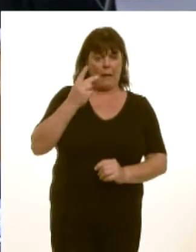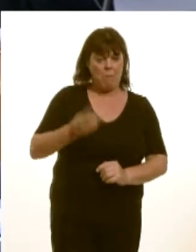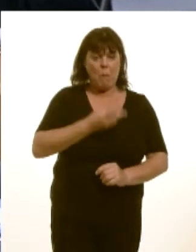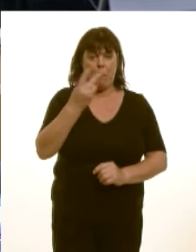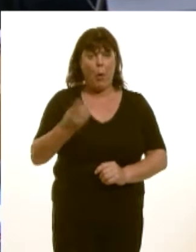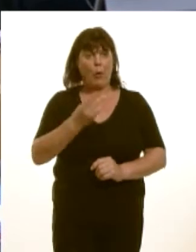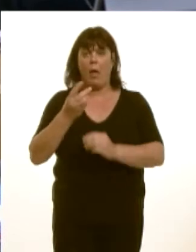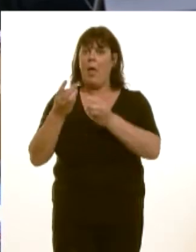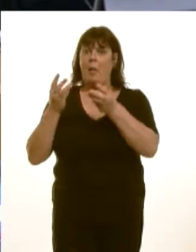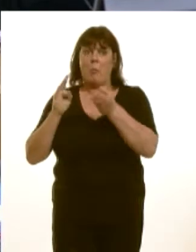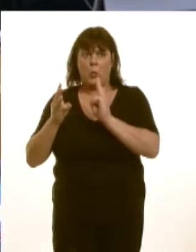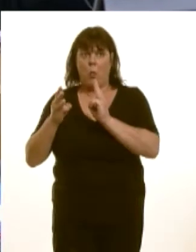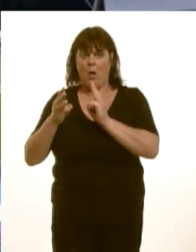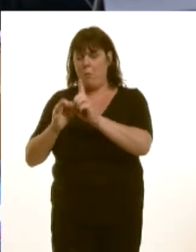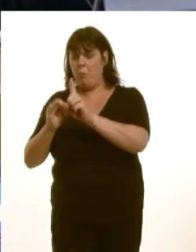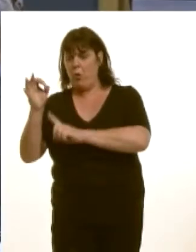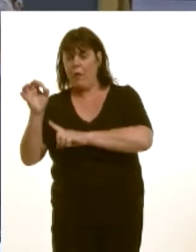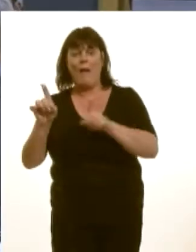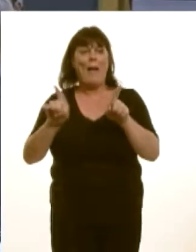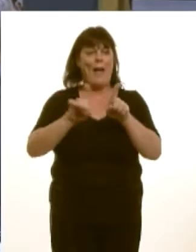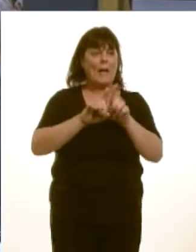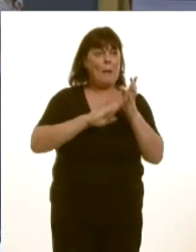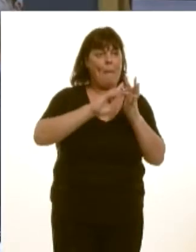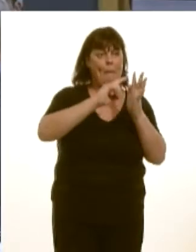place instead of moving forward with the metro.